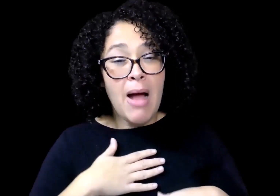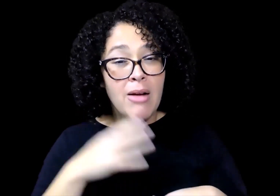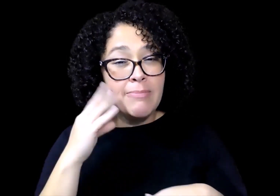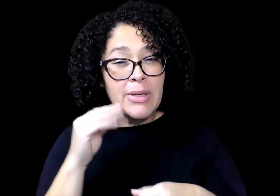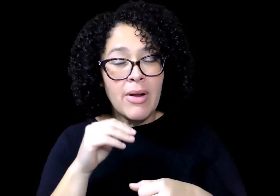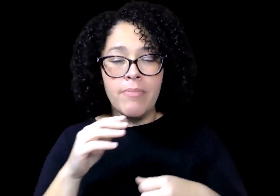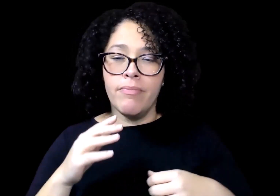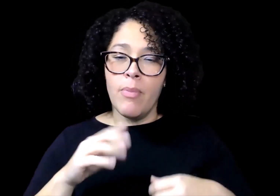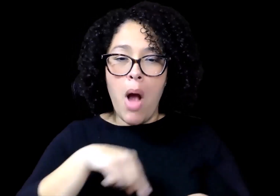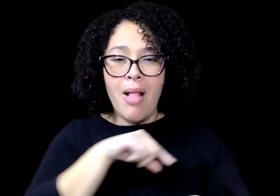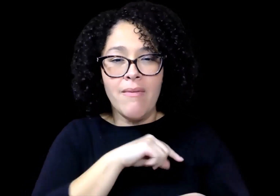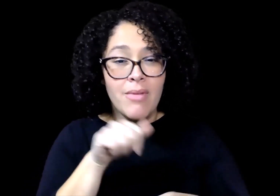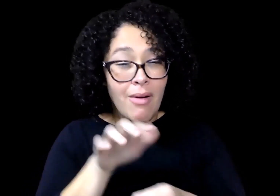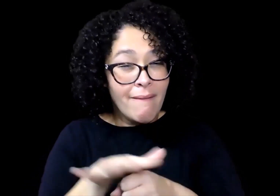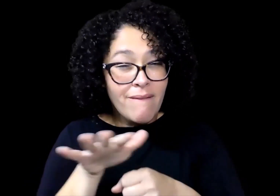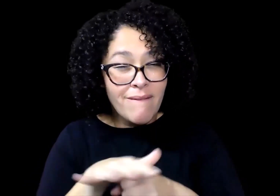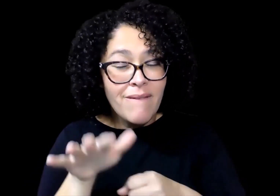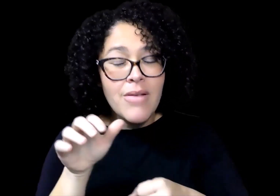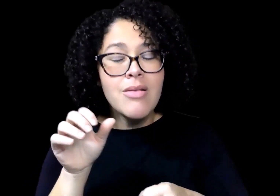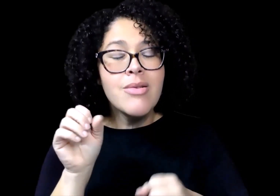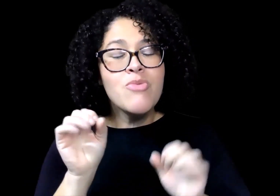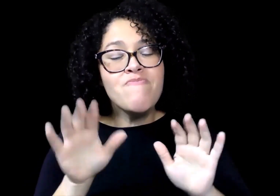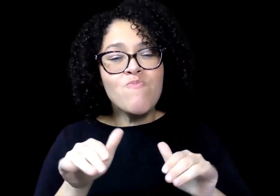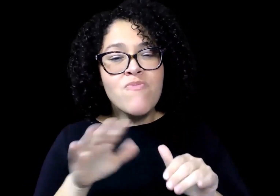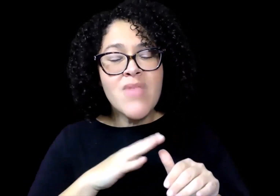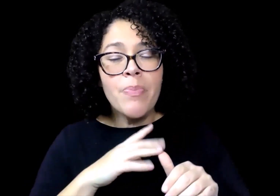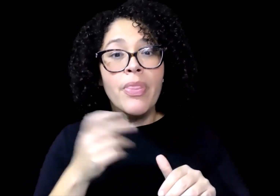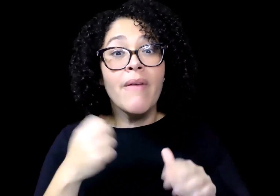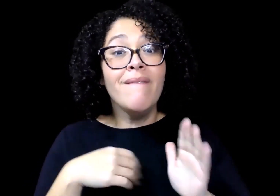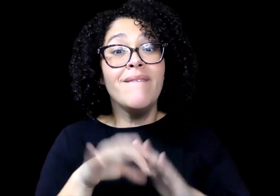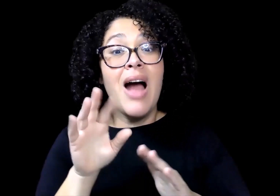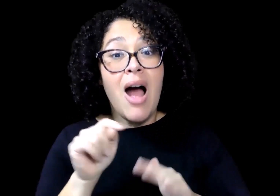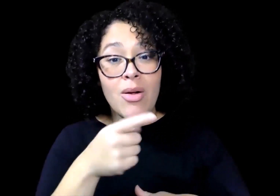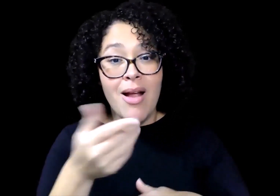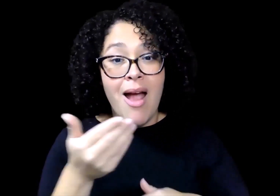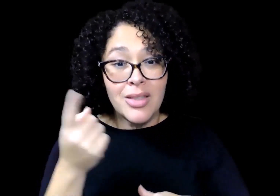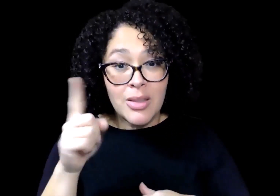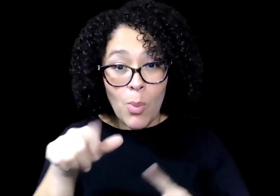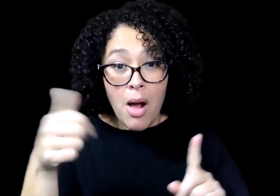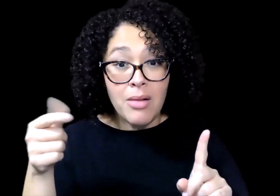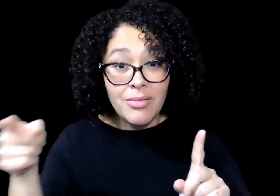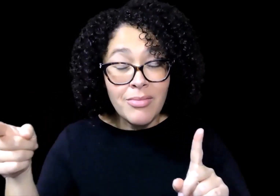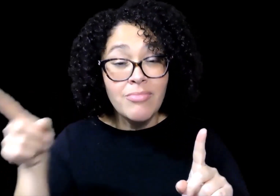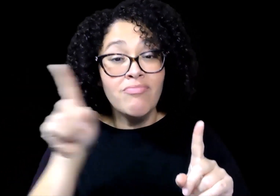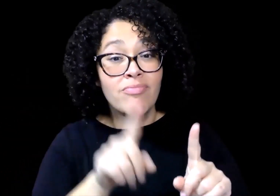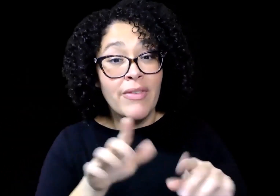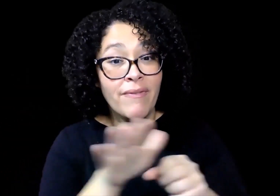the more I wondered if it was because I was deaf or was I not qualified later I found out that they